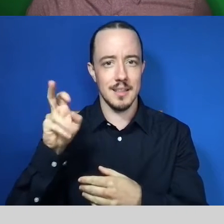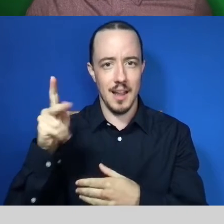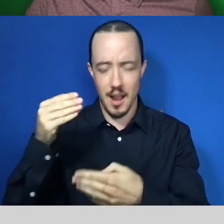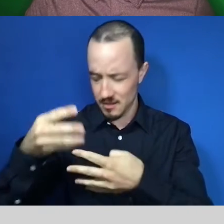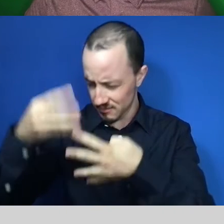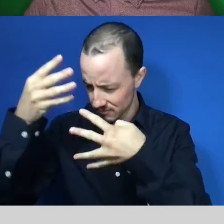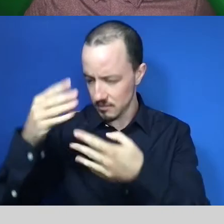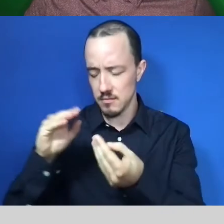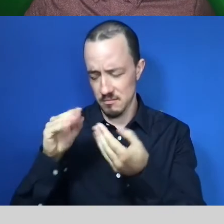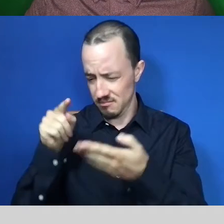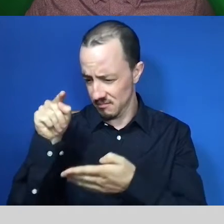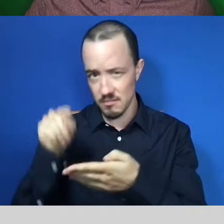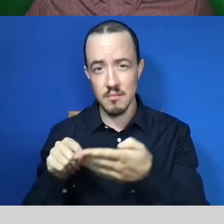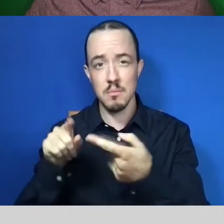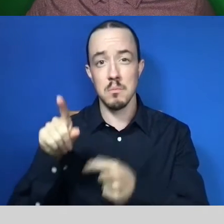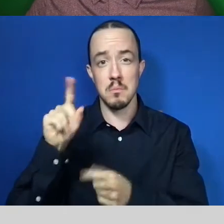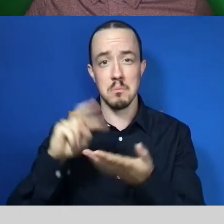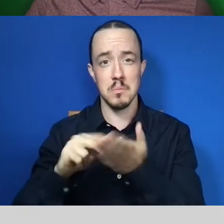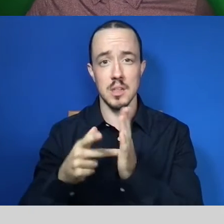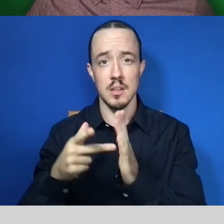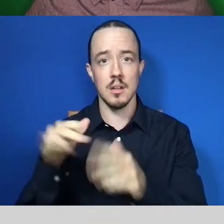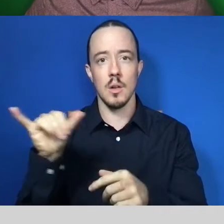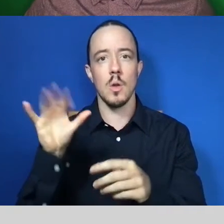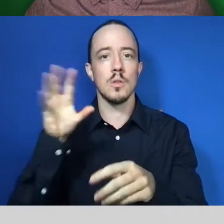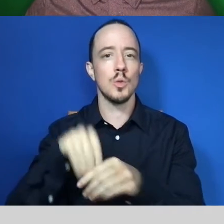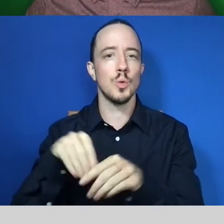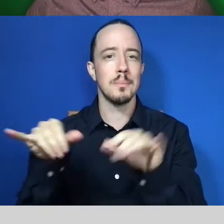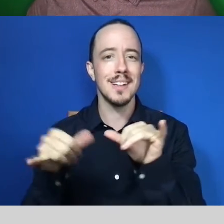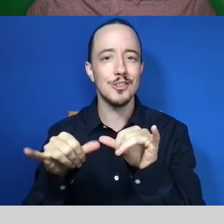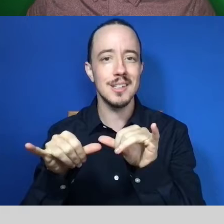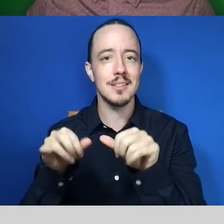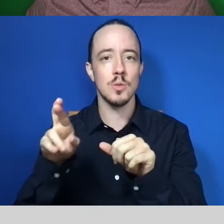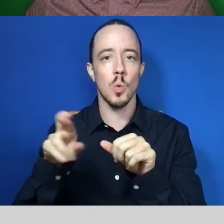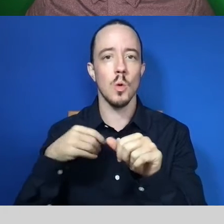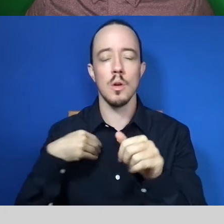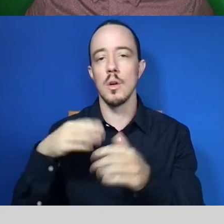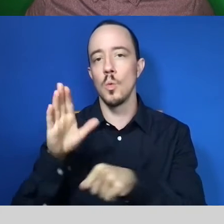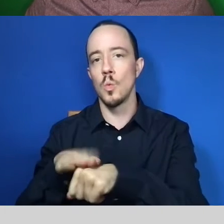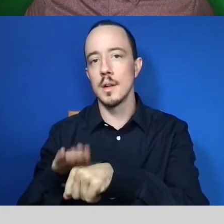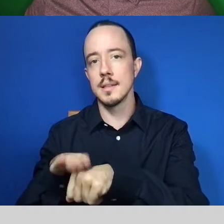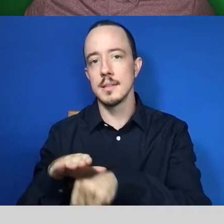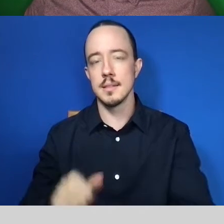but this can also include things like observability metrics and situation dependent, deprecation warnings.